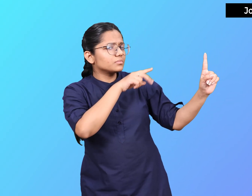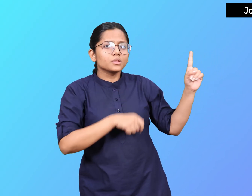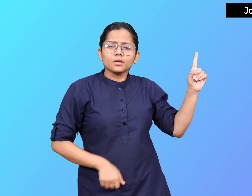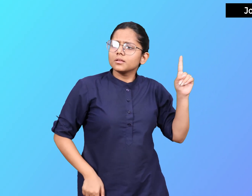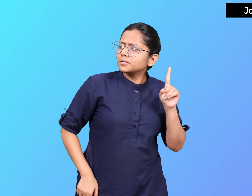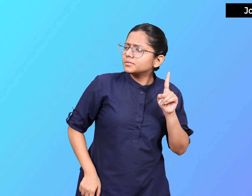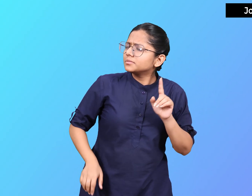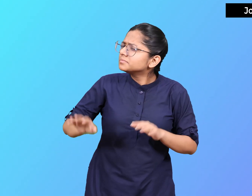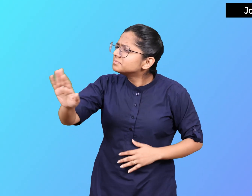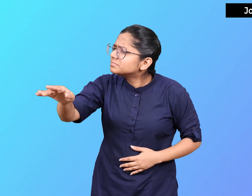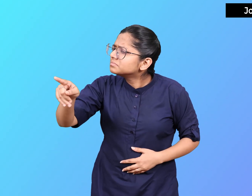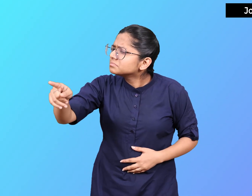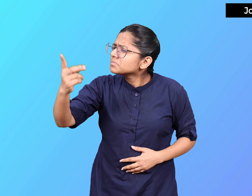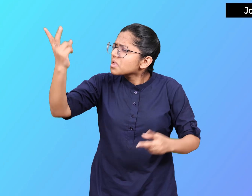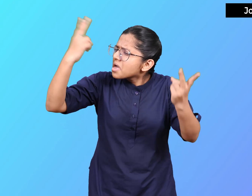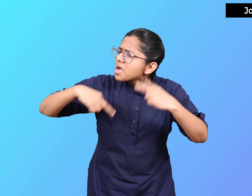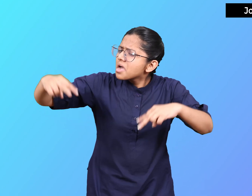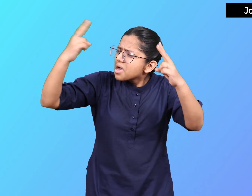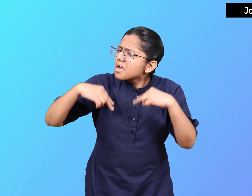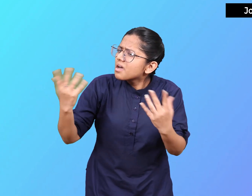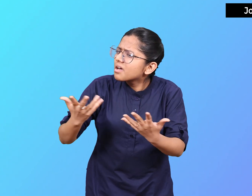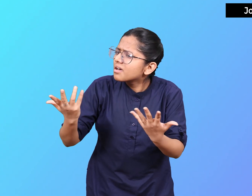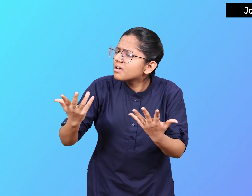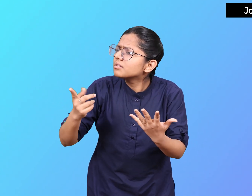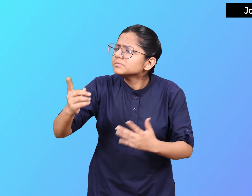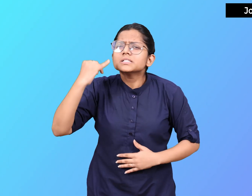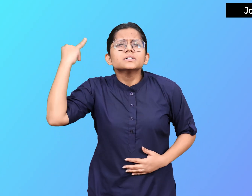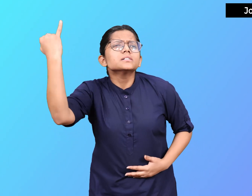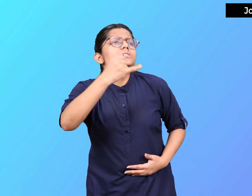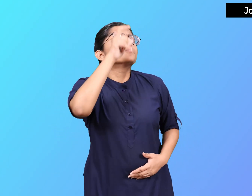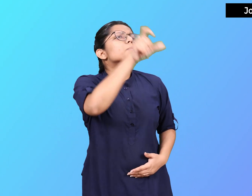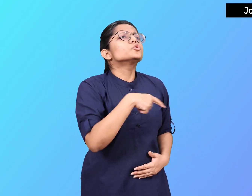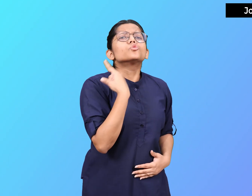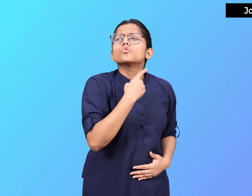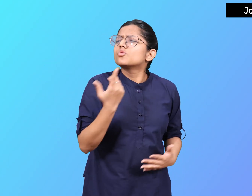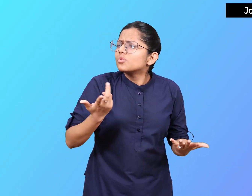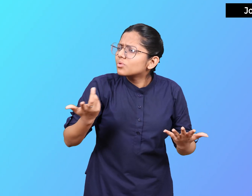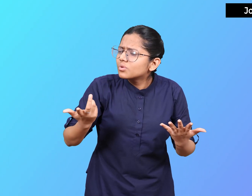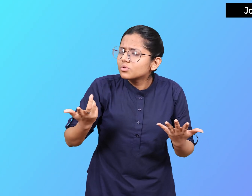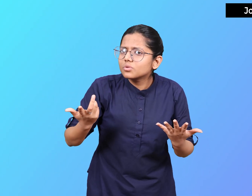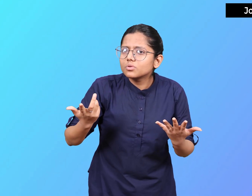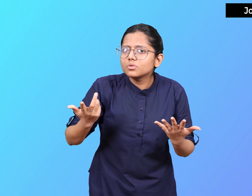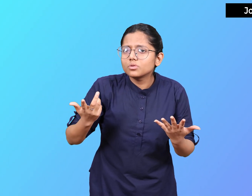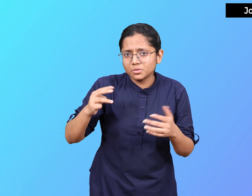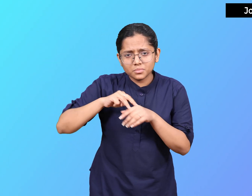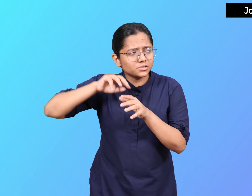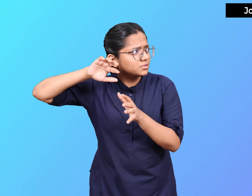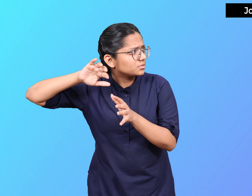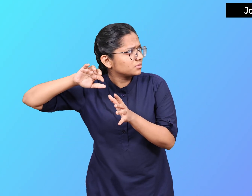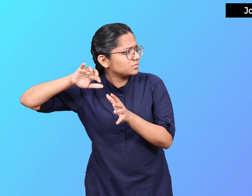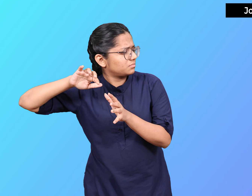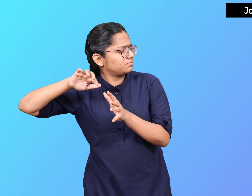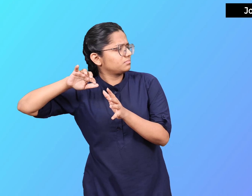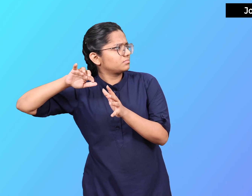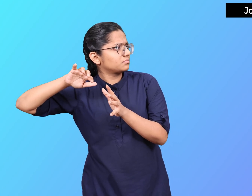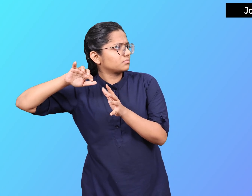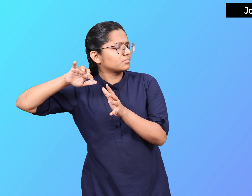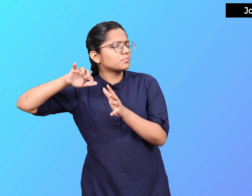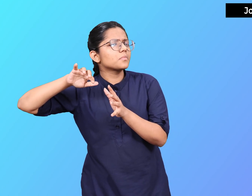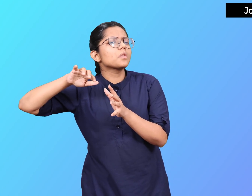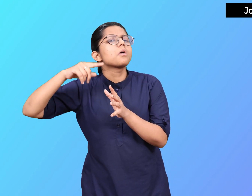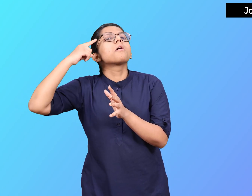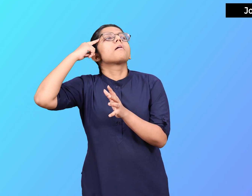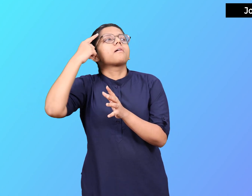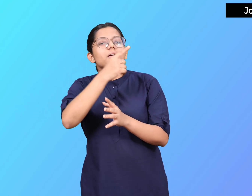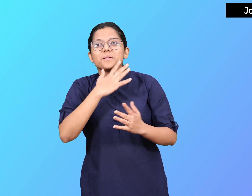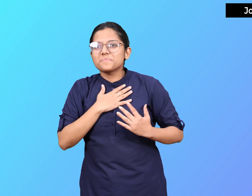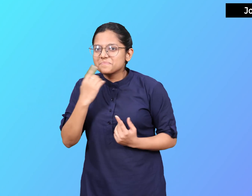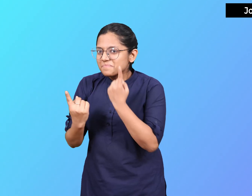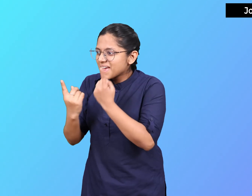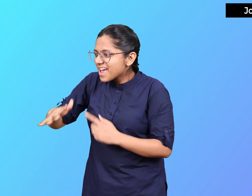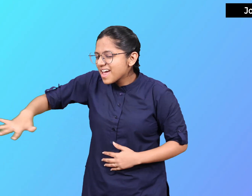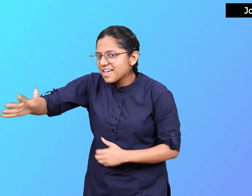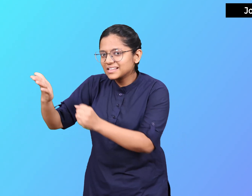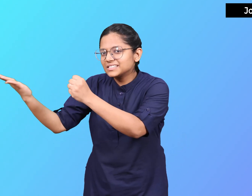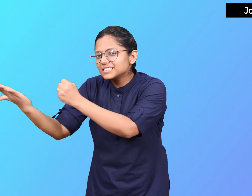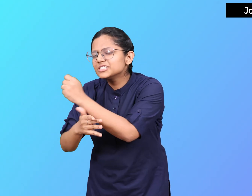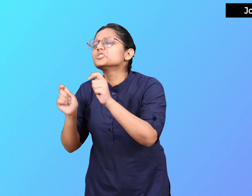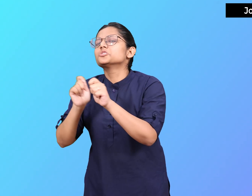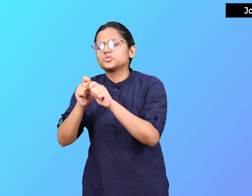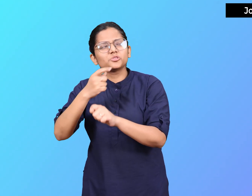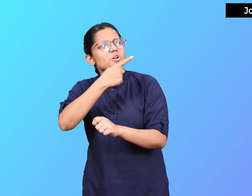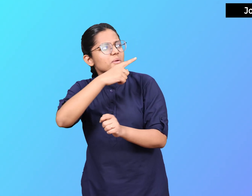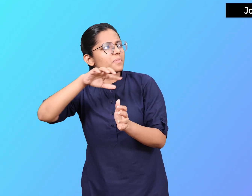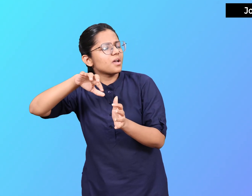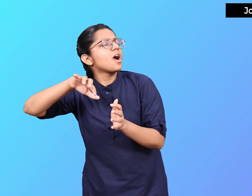He asked her, “Why are you crying? Who are you looking for?” She thought he was the man in charge of the garden.